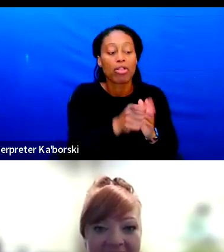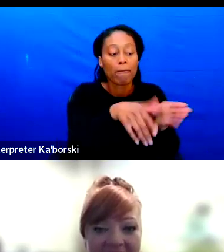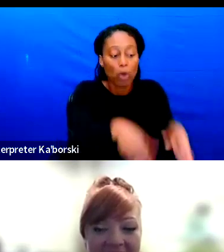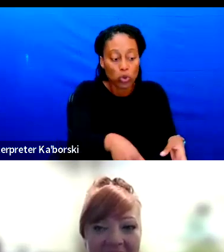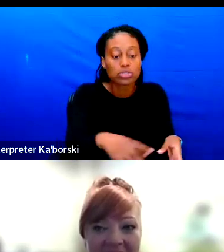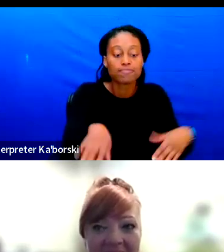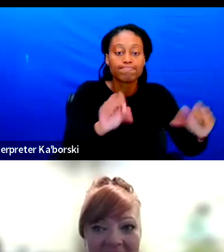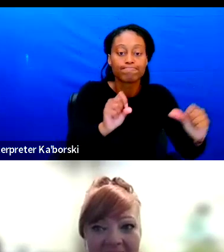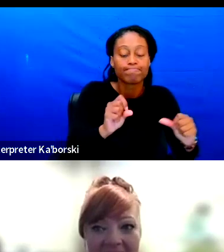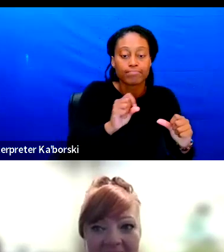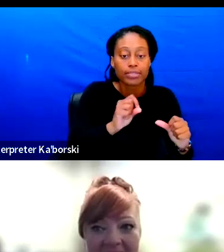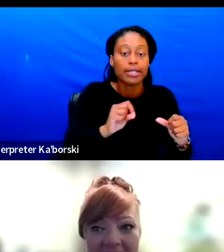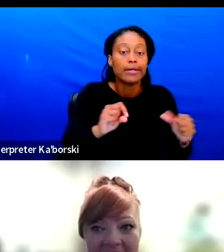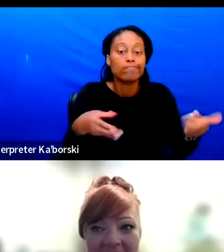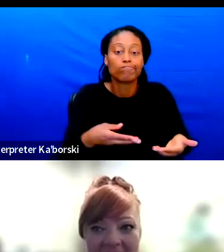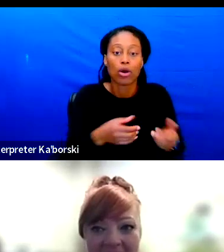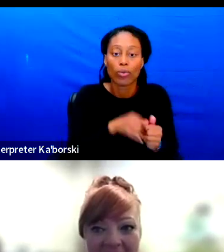Kyle Kleist: so Kyle Kleist: happy to hear from others?